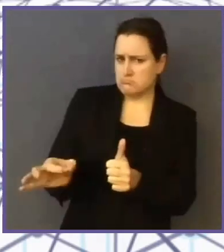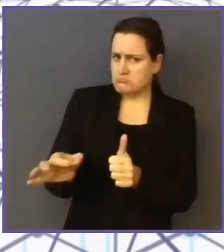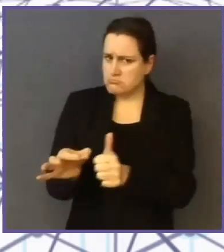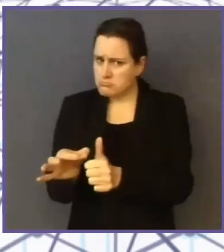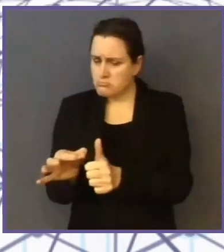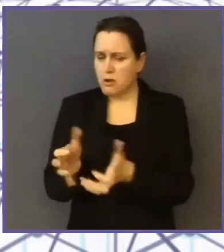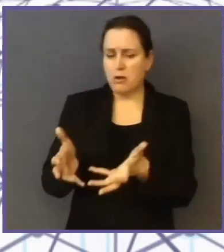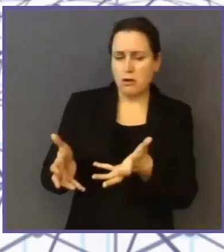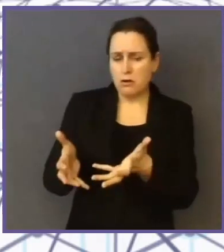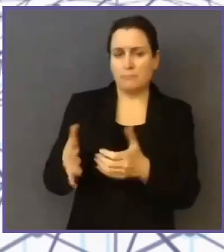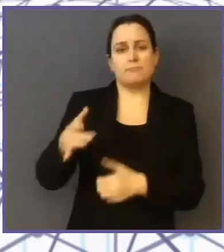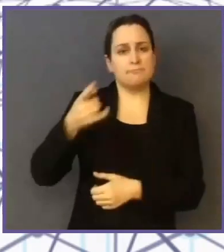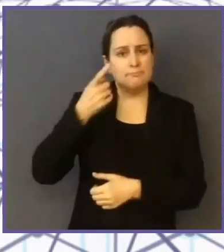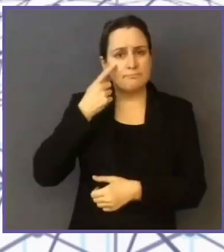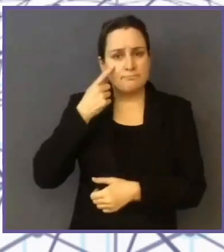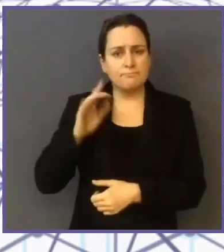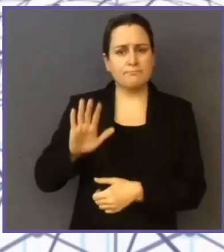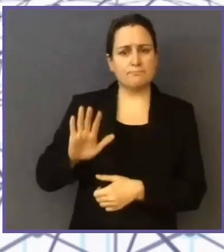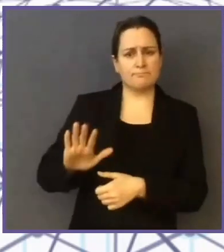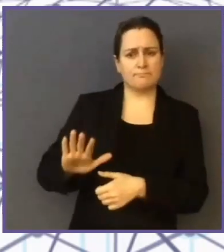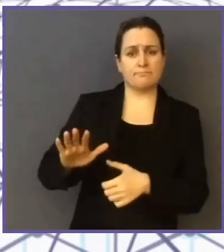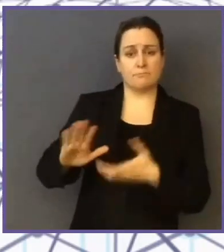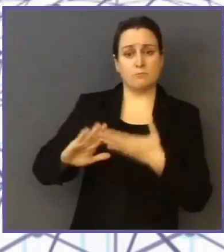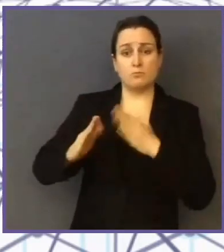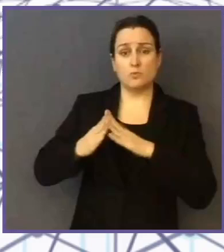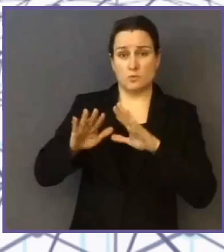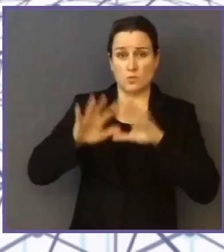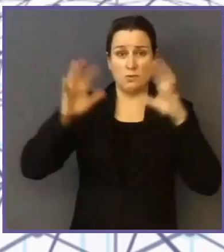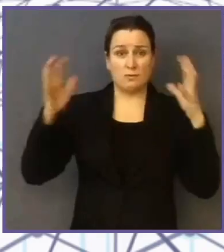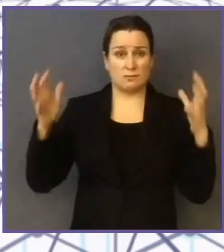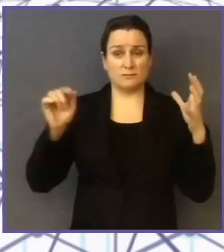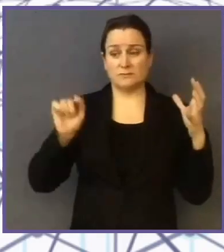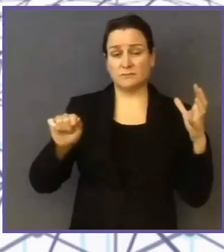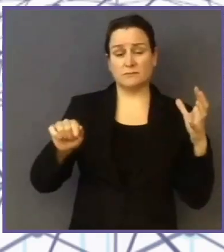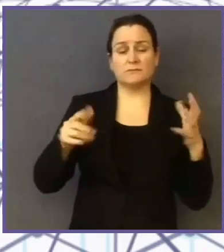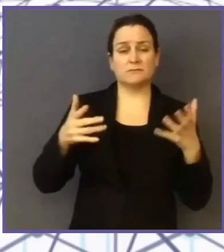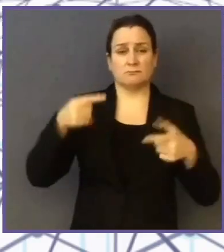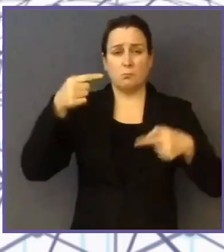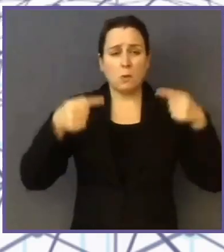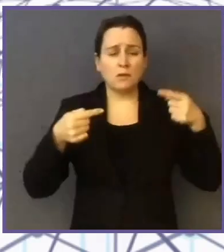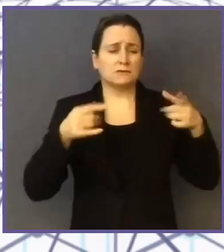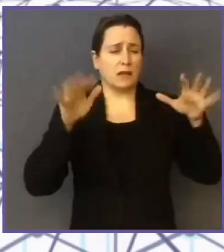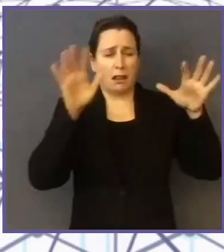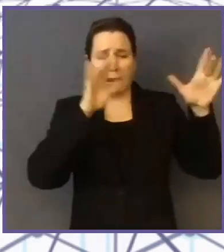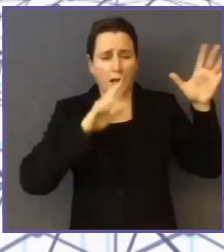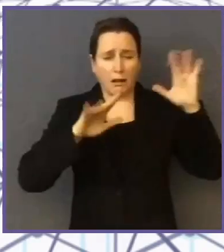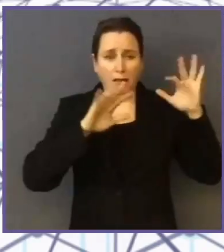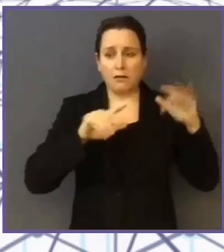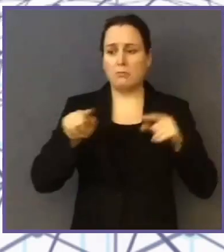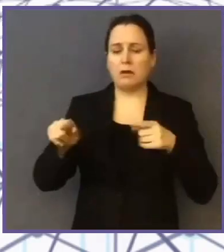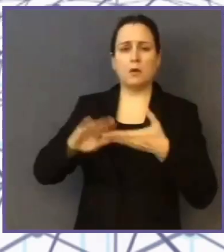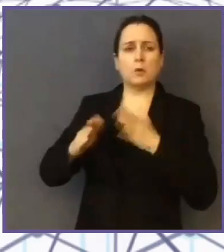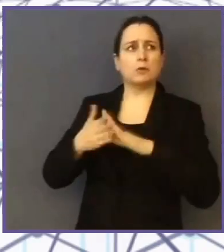were being so badly let down by the global politics at the time, particularly the inequalities